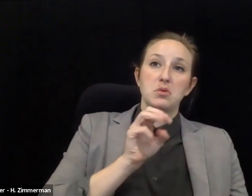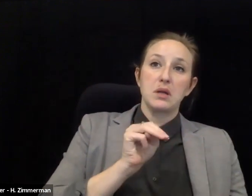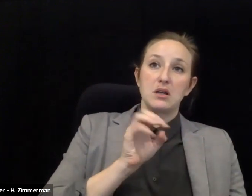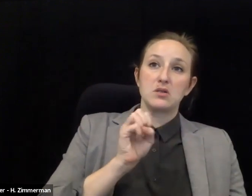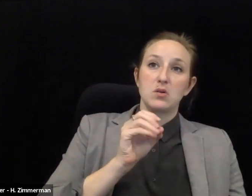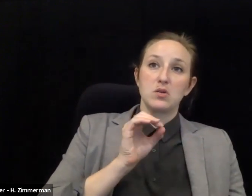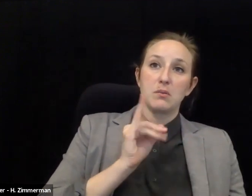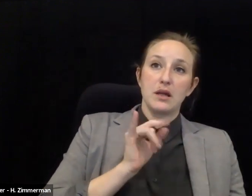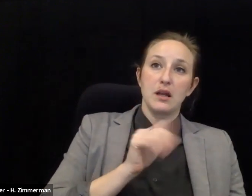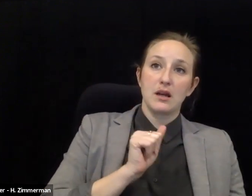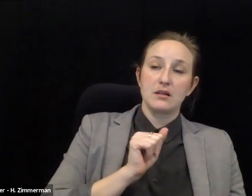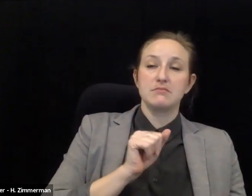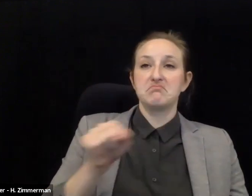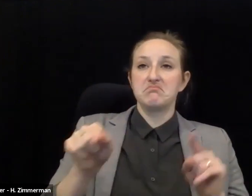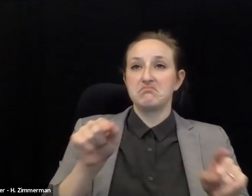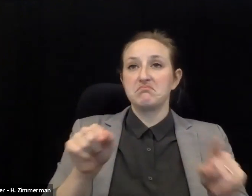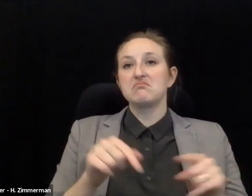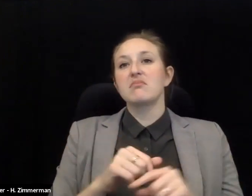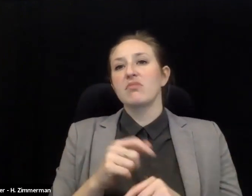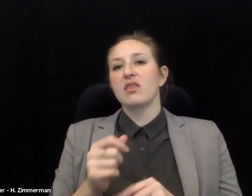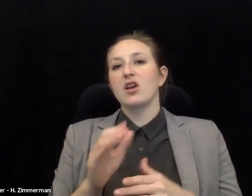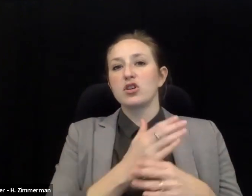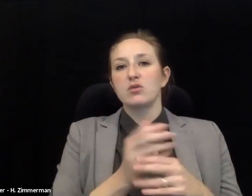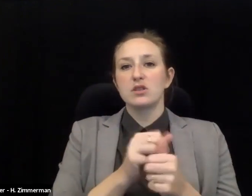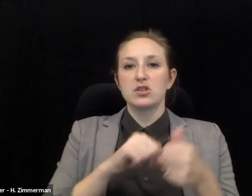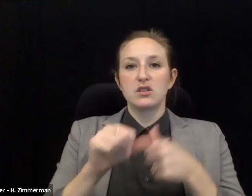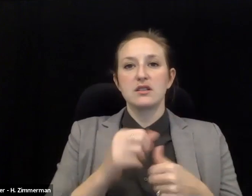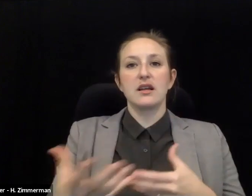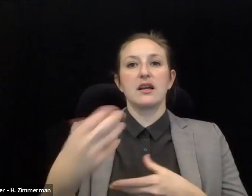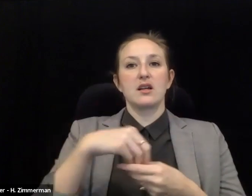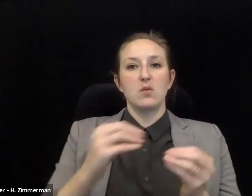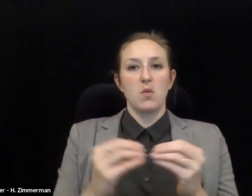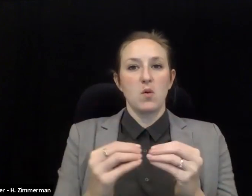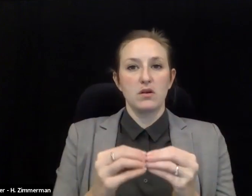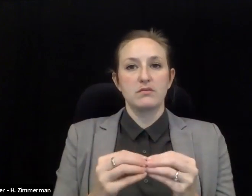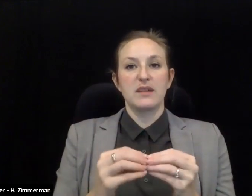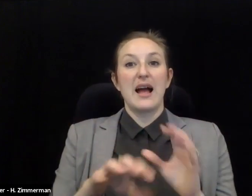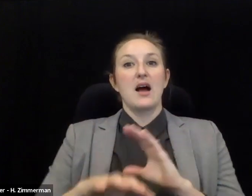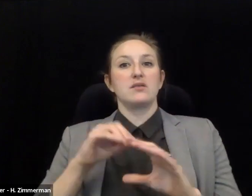each other are are engaging even more outside of class. So